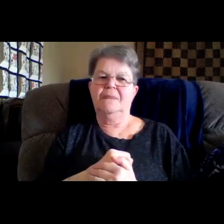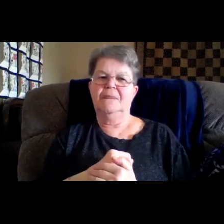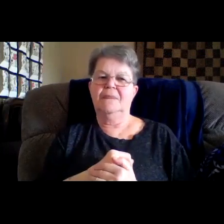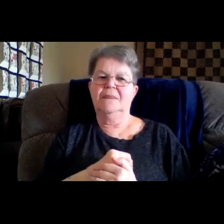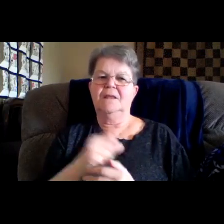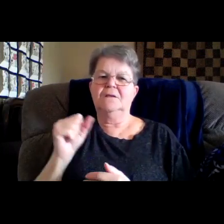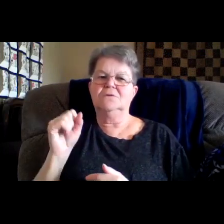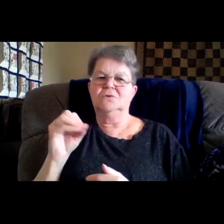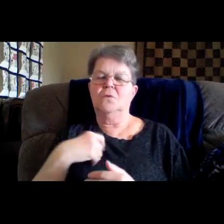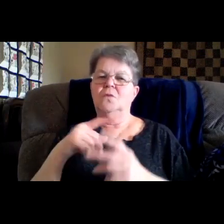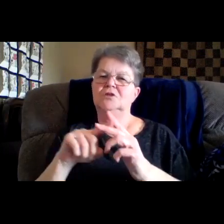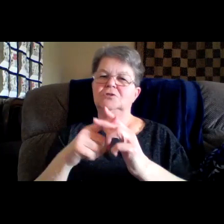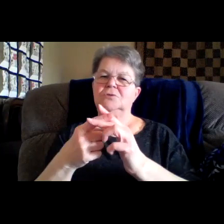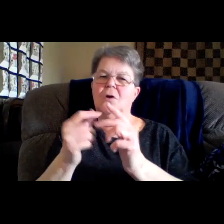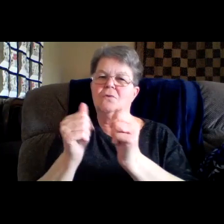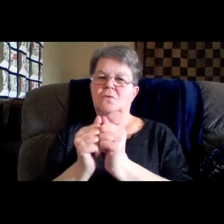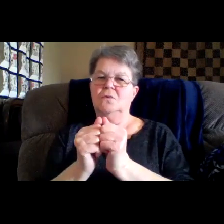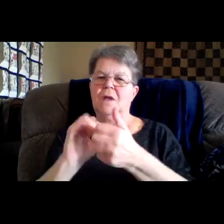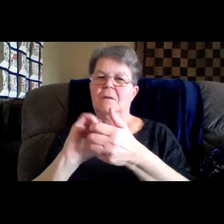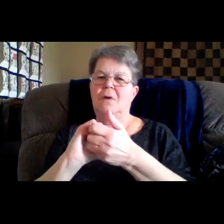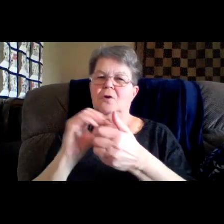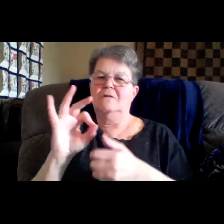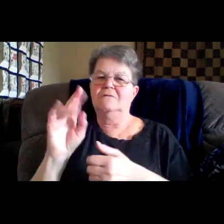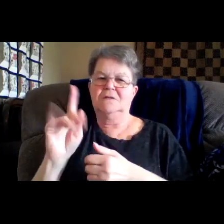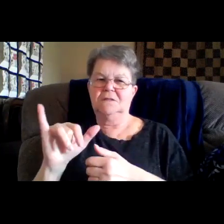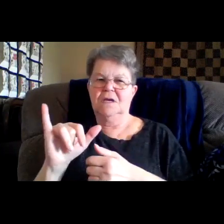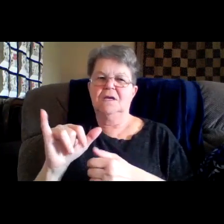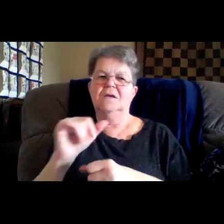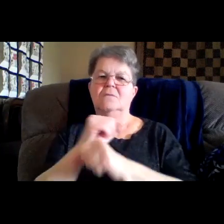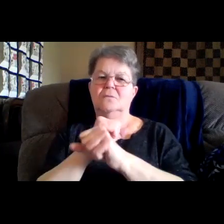So we started with our partners at Kentucky Protection & Advocacy